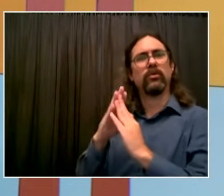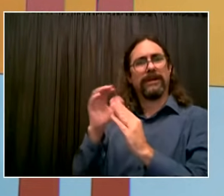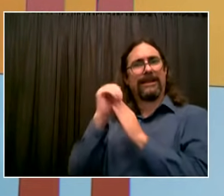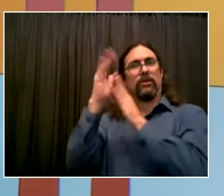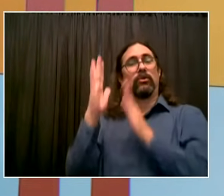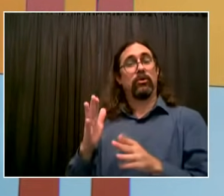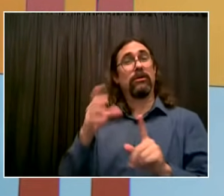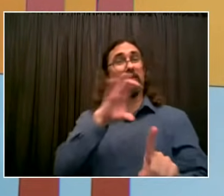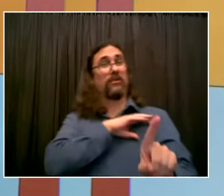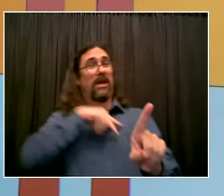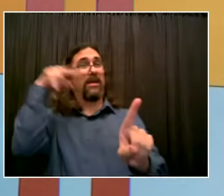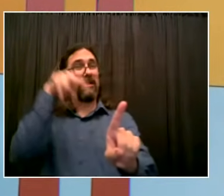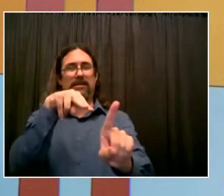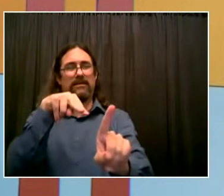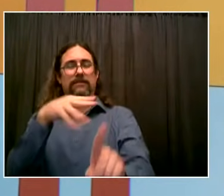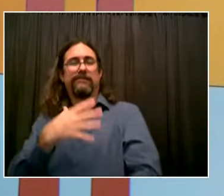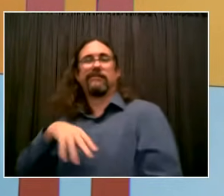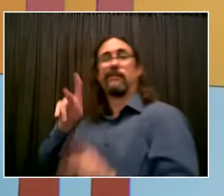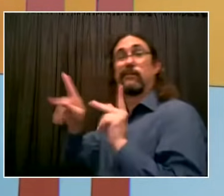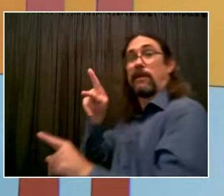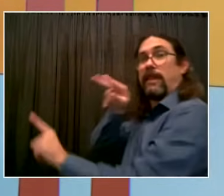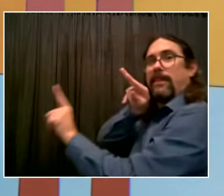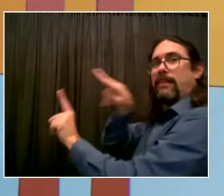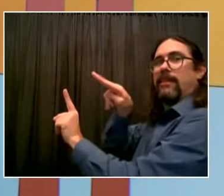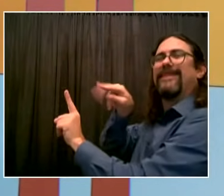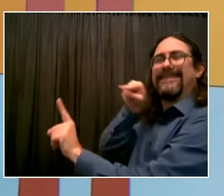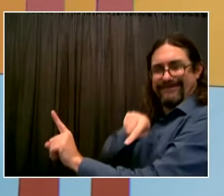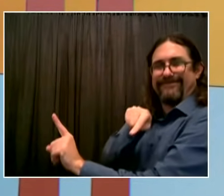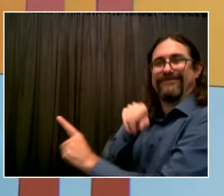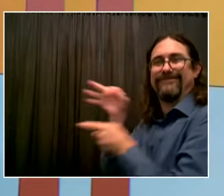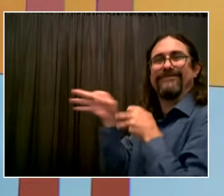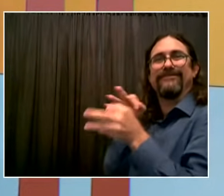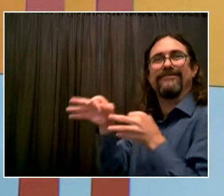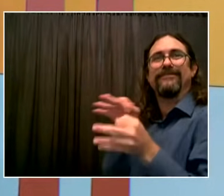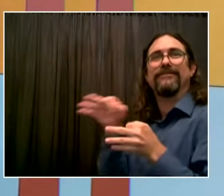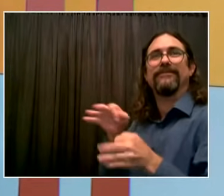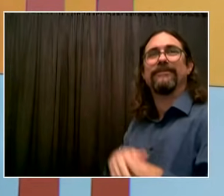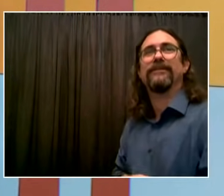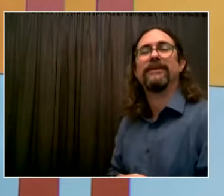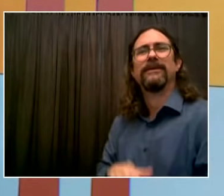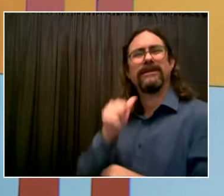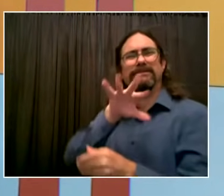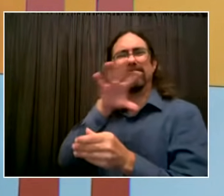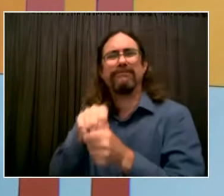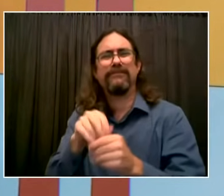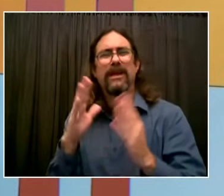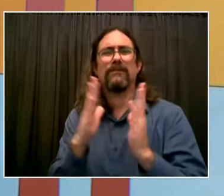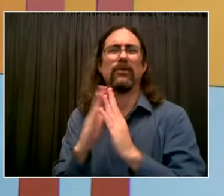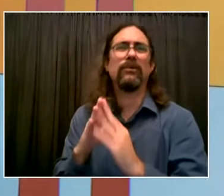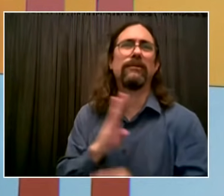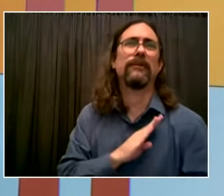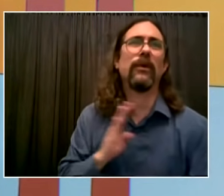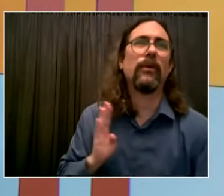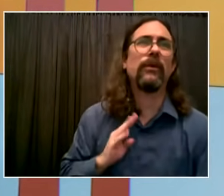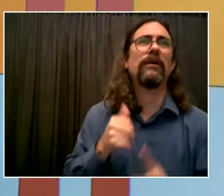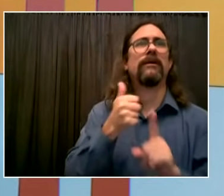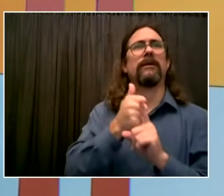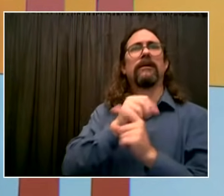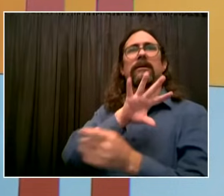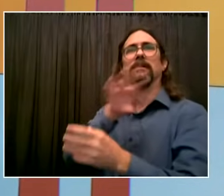WORK. I'VE GOT TO TELL YOU FOLKS WHO GET INVOLVEDND A THE COMMUNITY BOARDS AND FOLKS WHO GET INVOLVED IN PRECINCT COUNCILS